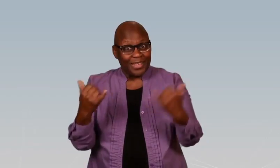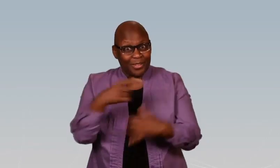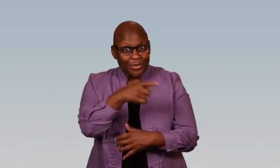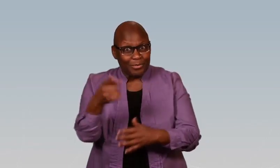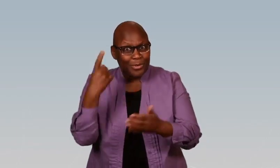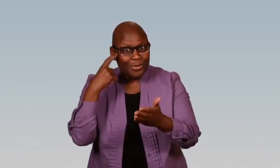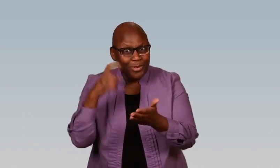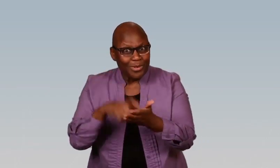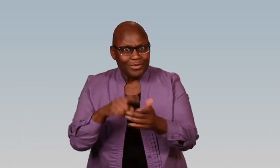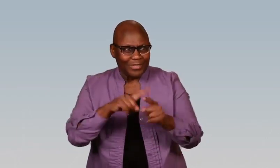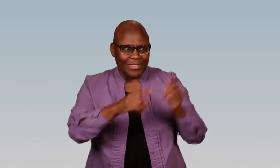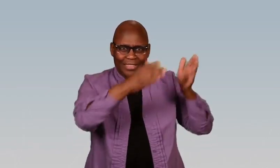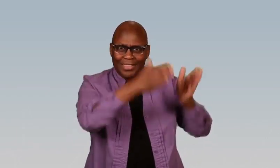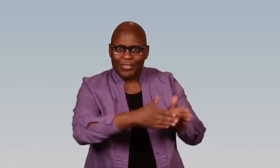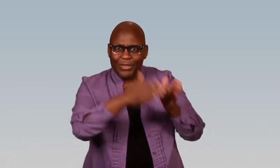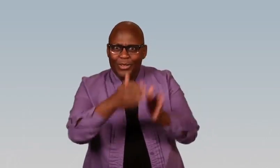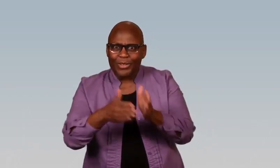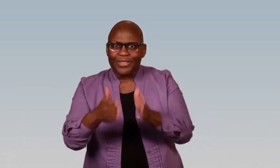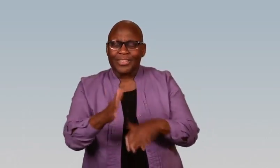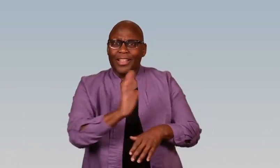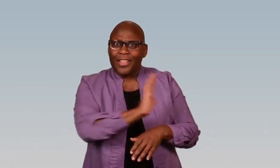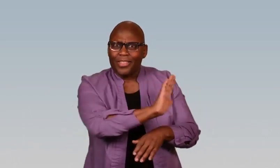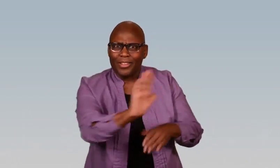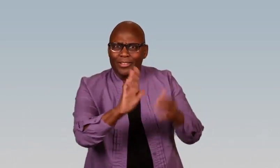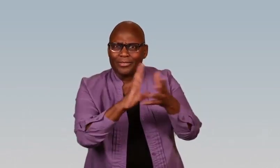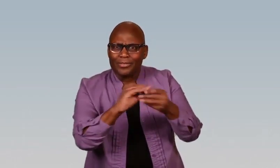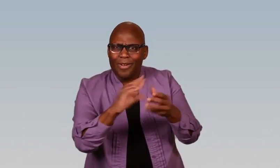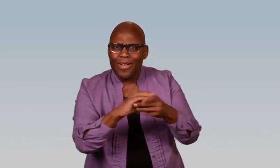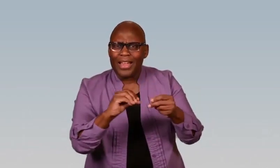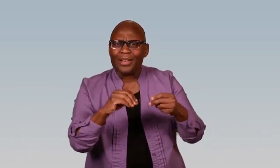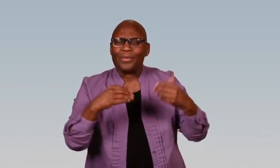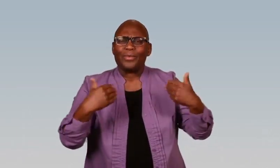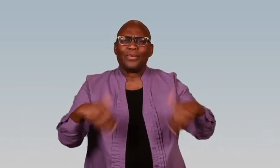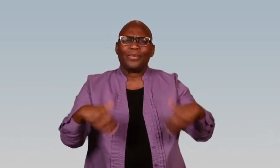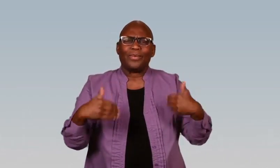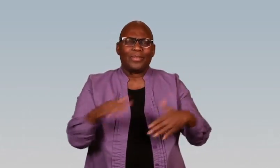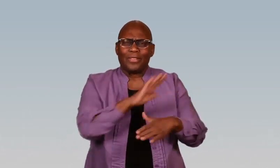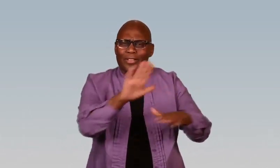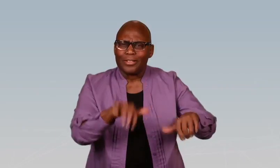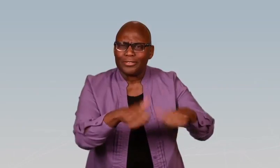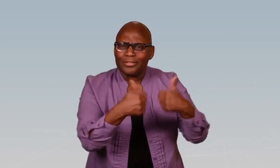Laurene: You have just seen some powerful stories from these individuals